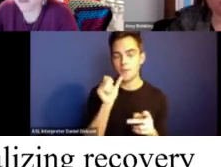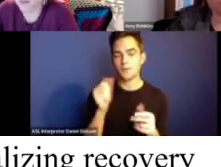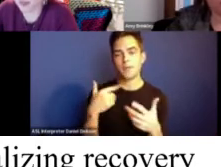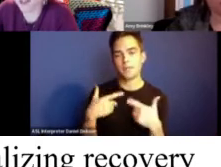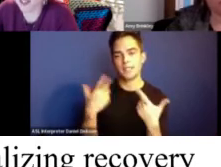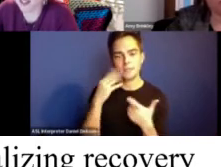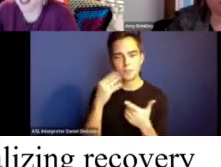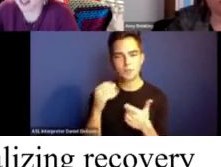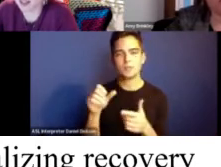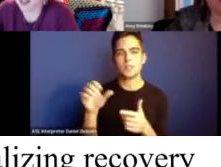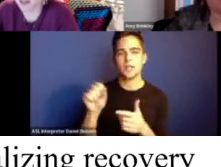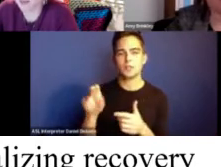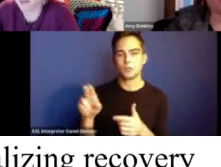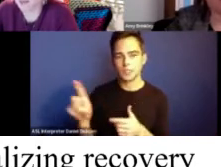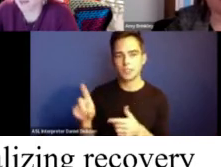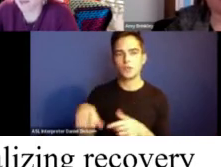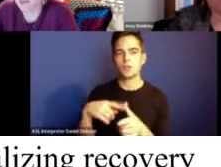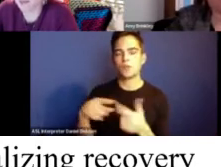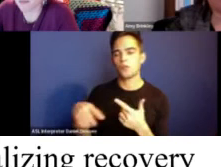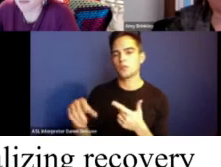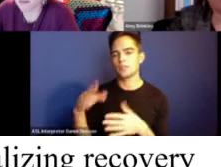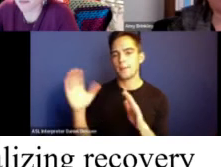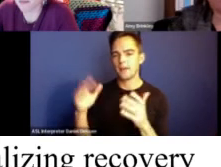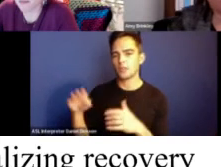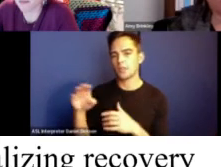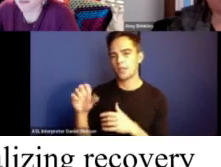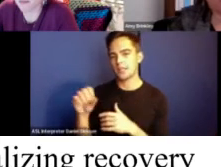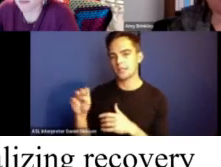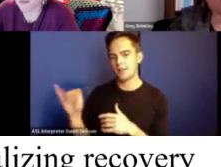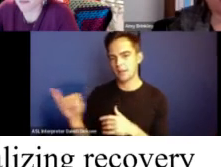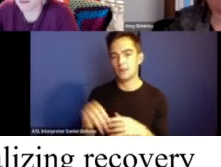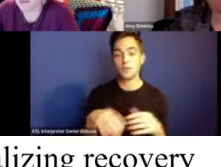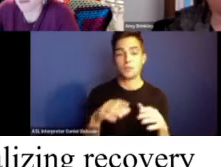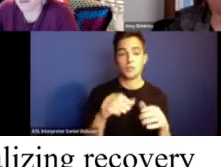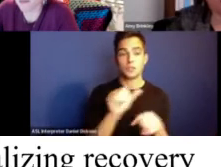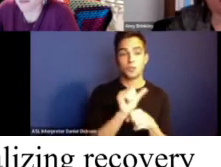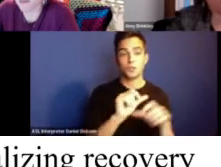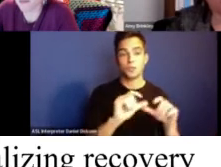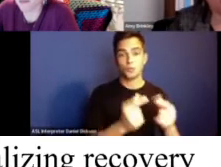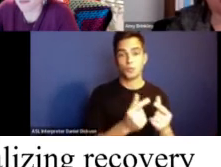substance use lived experience compared to mental health. Now with the recovery support workgroup, we actually have a survey that captures that and